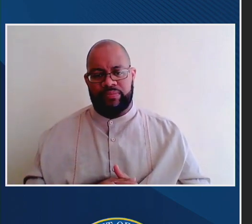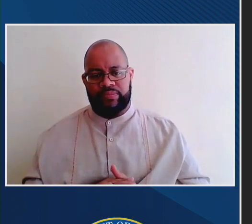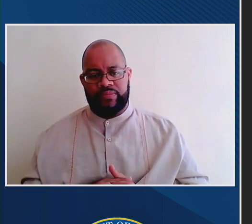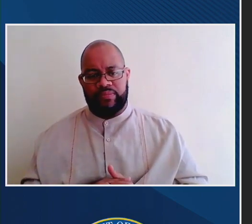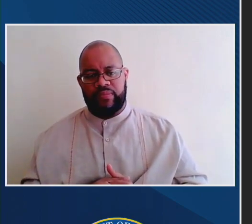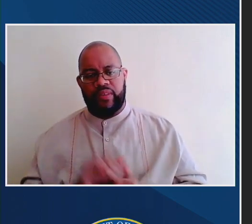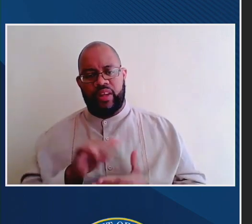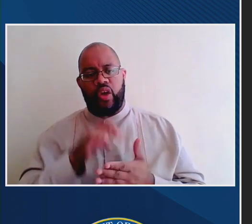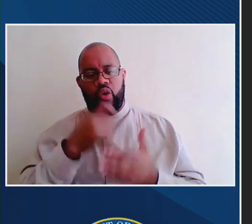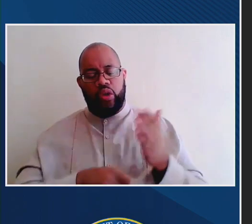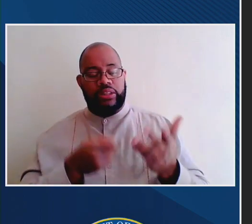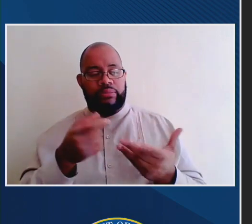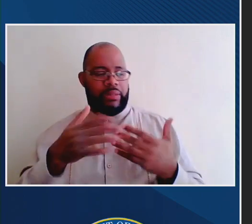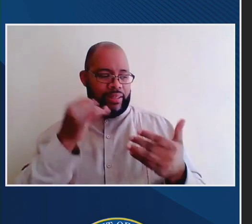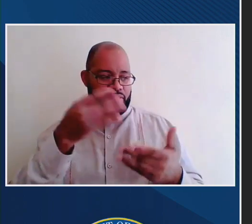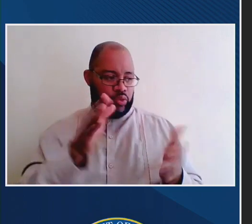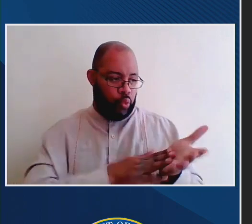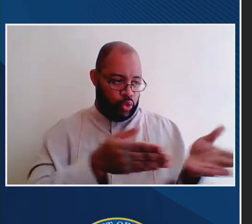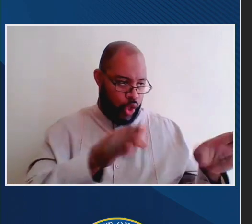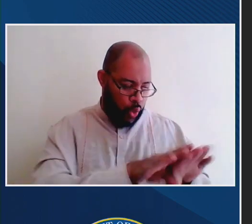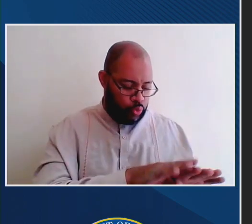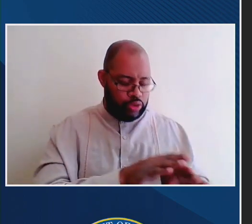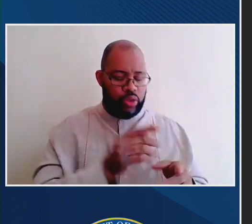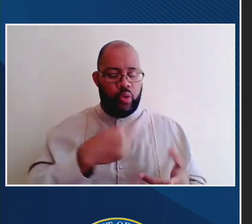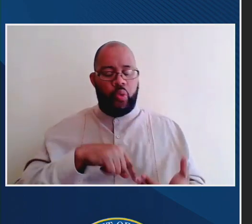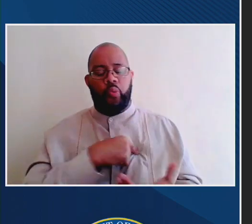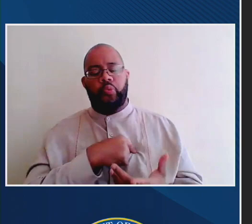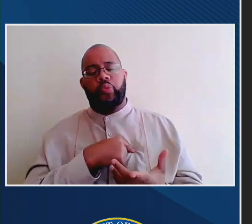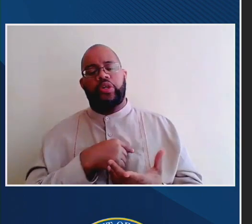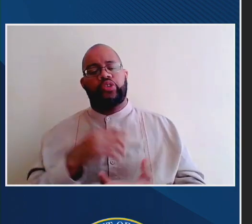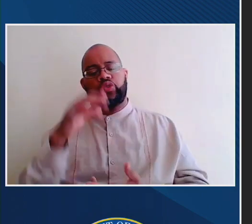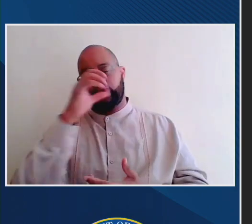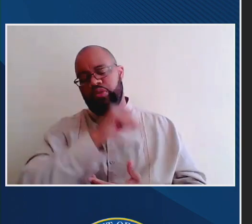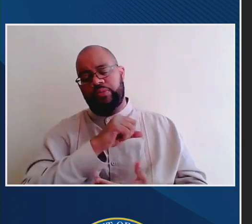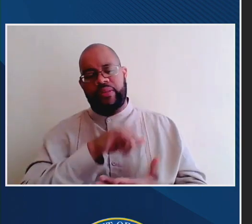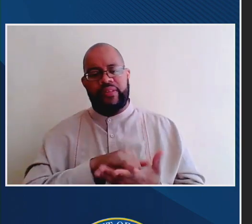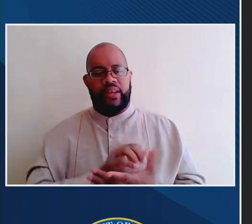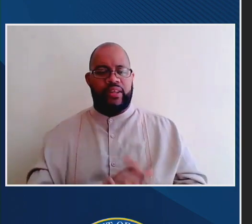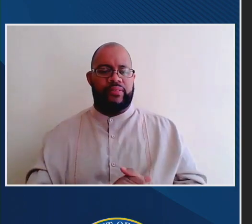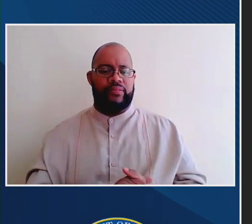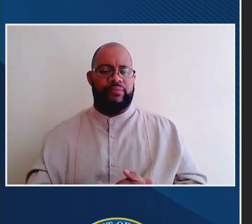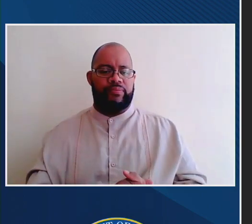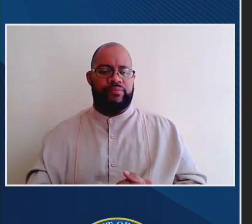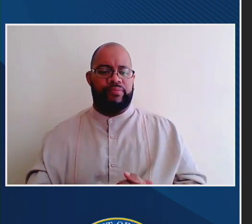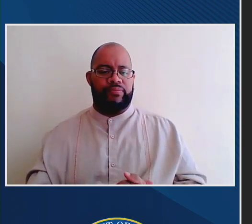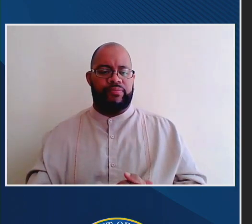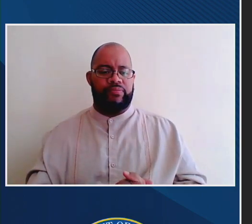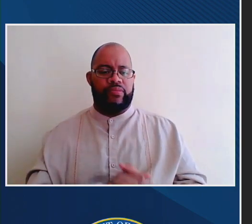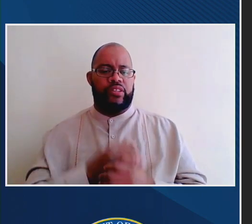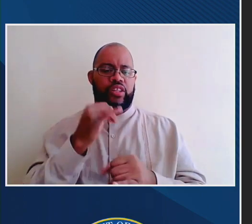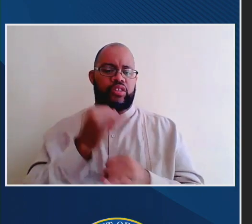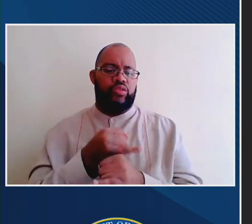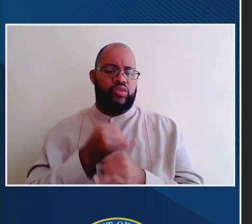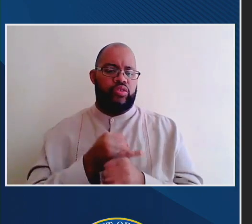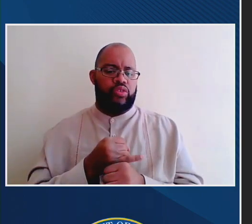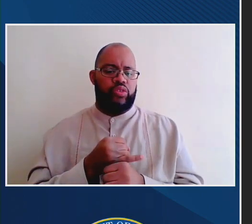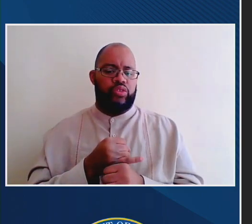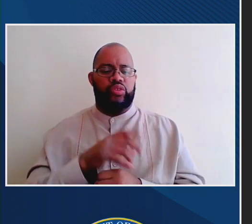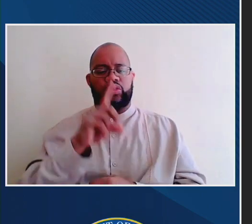closing. We are presuming here that these institutions do indeed want to receive,